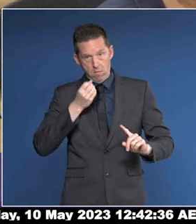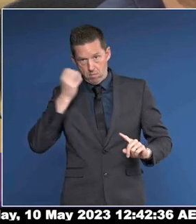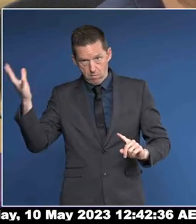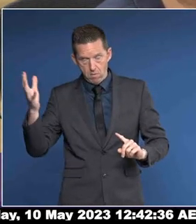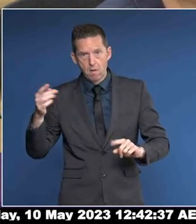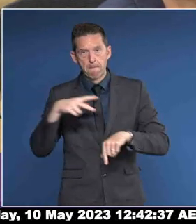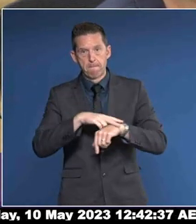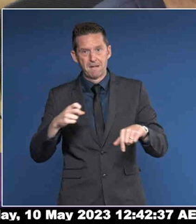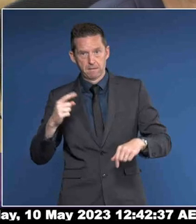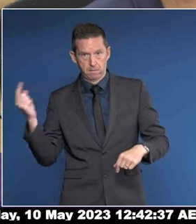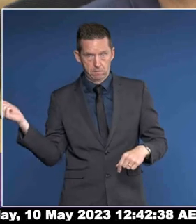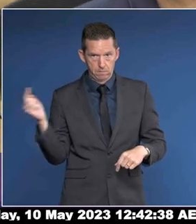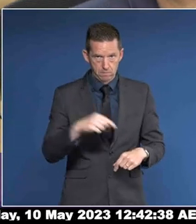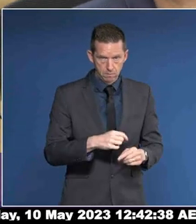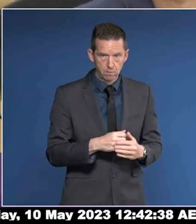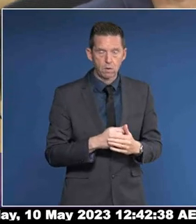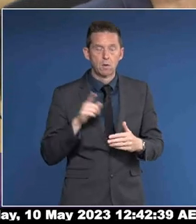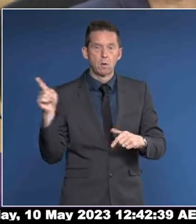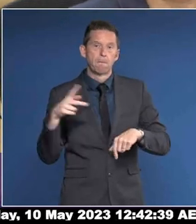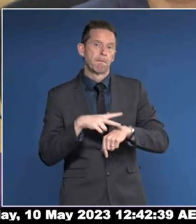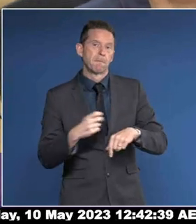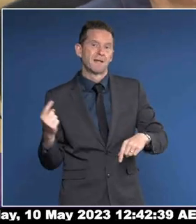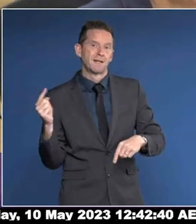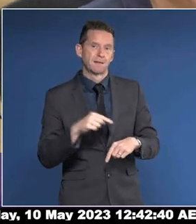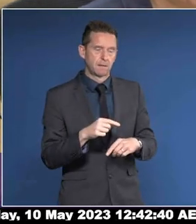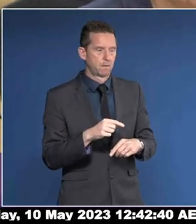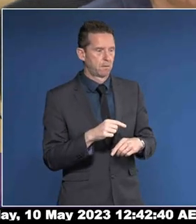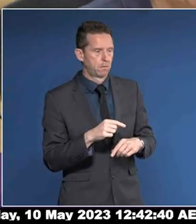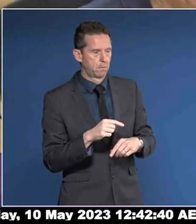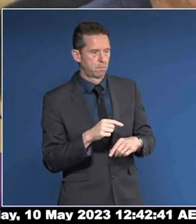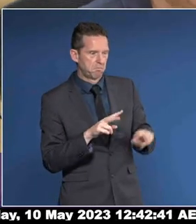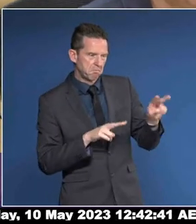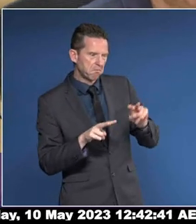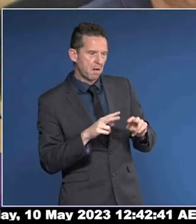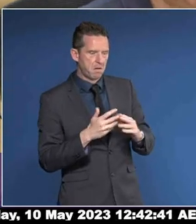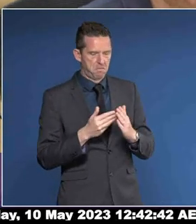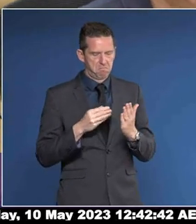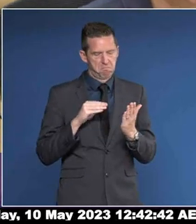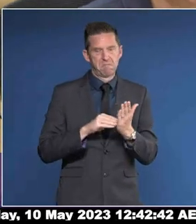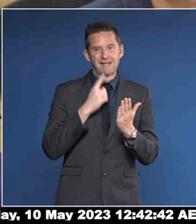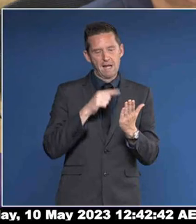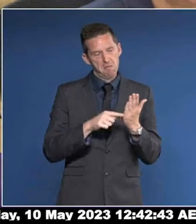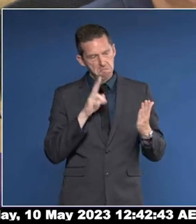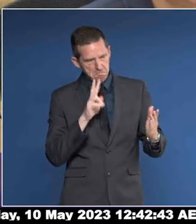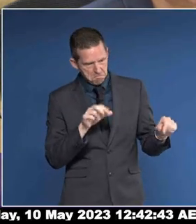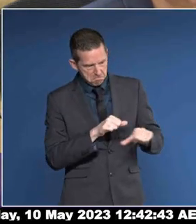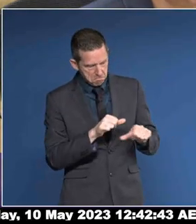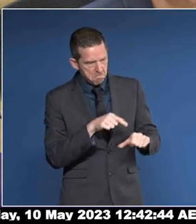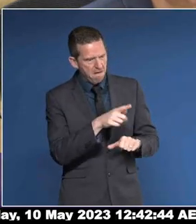had yielded the result of, 'They appeared okay, fed but had poor hygiene and smelt of